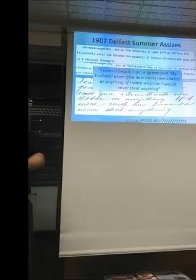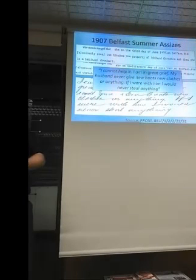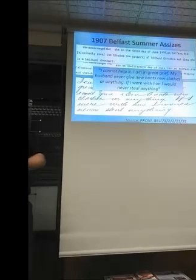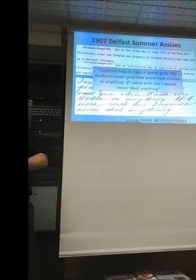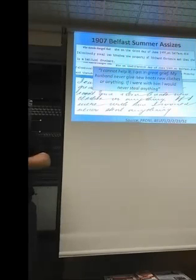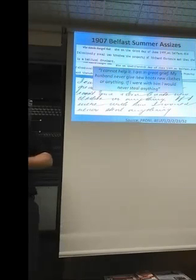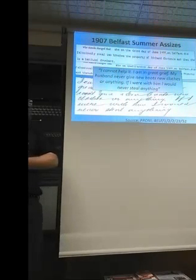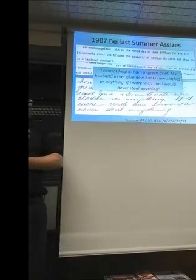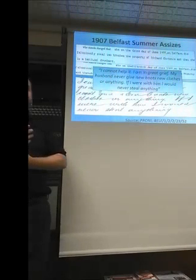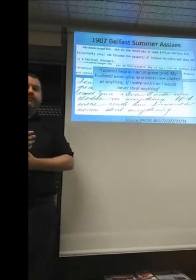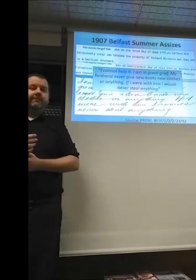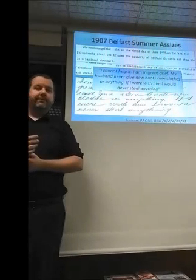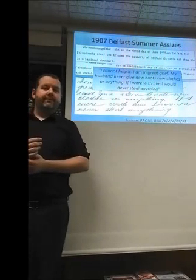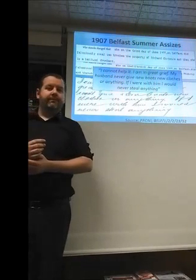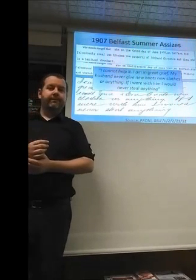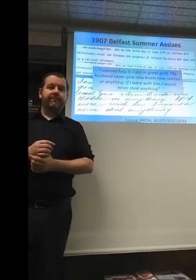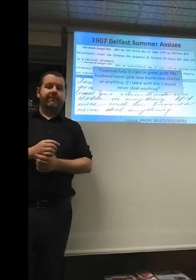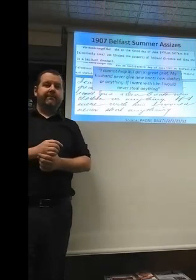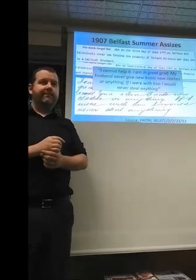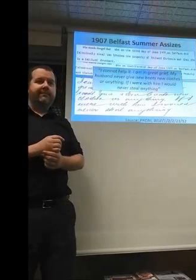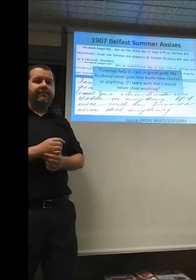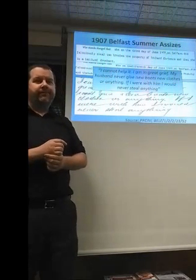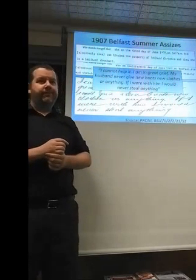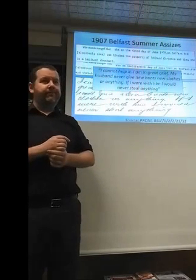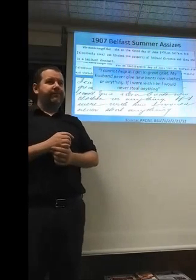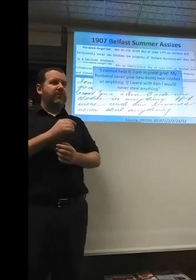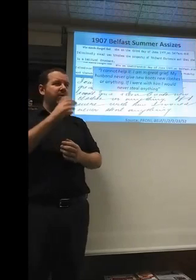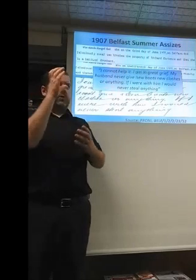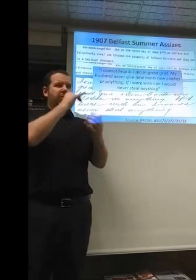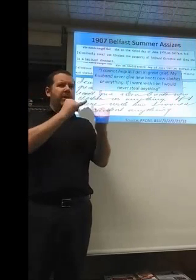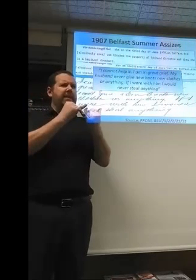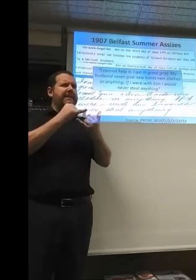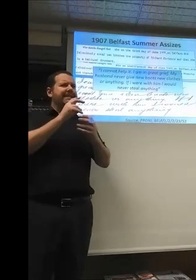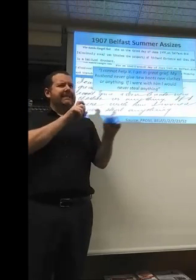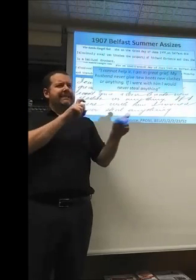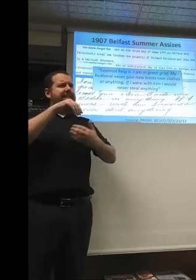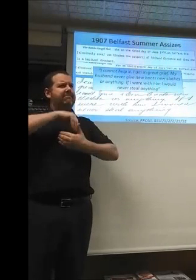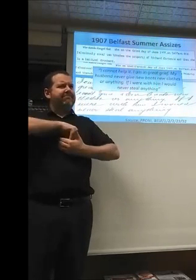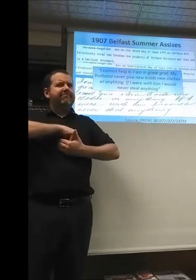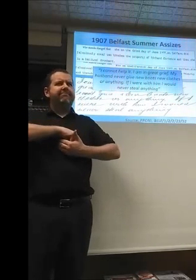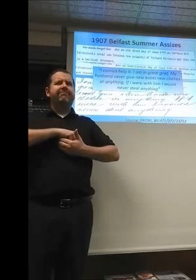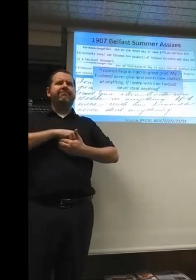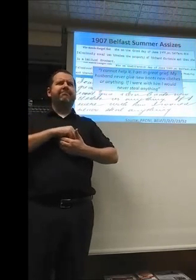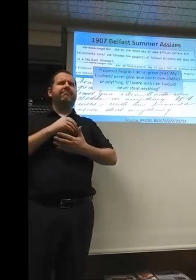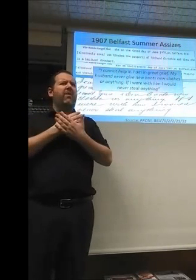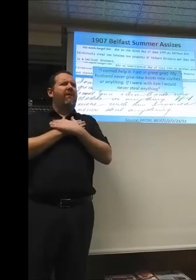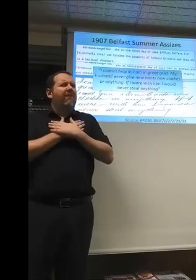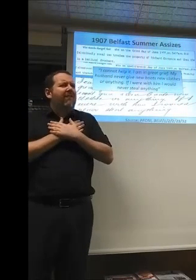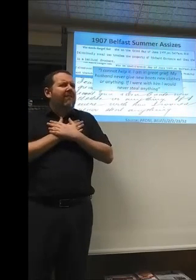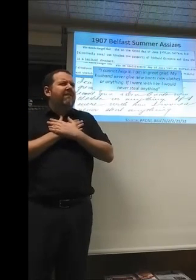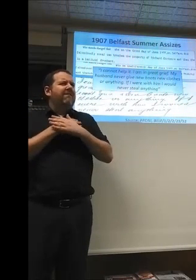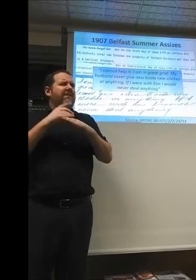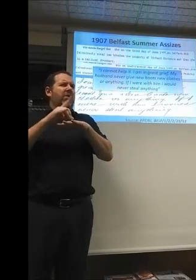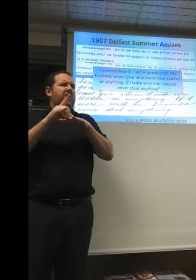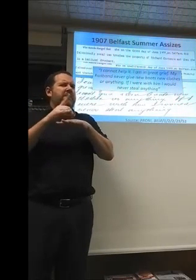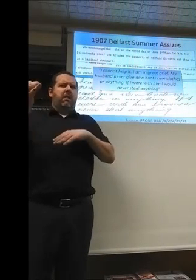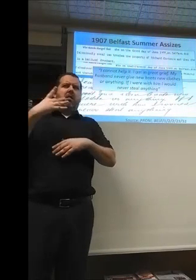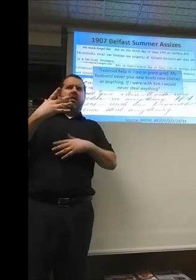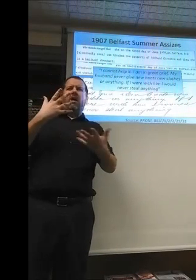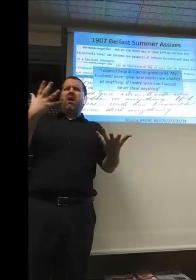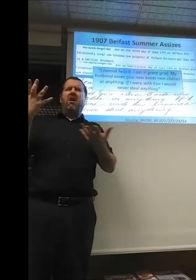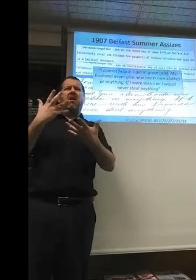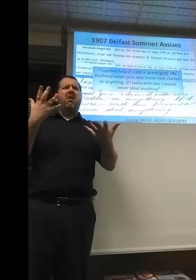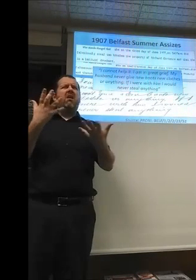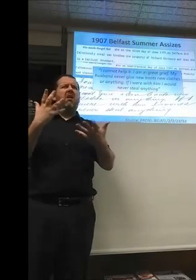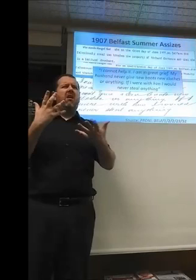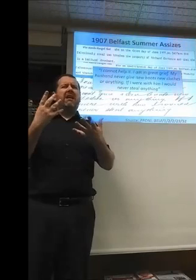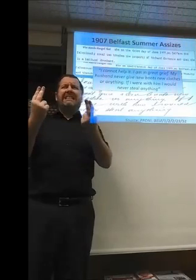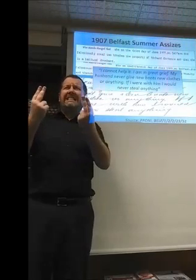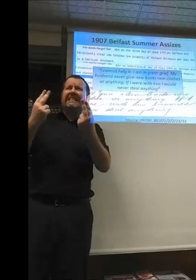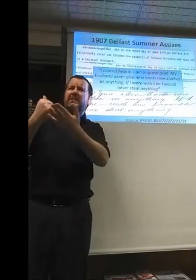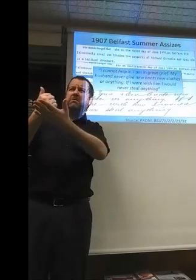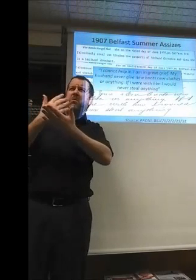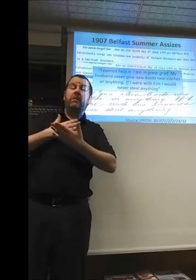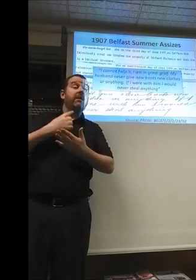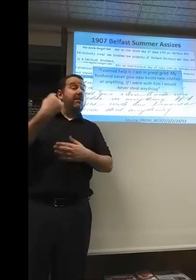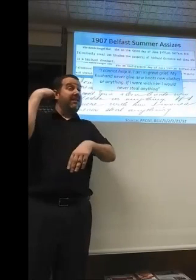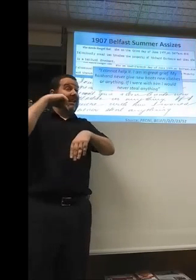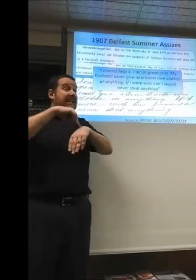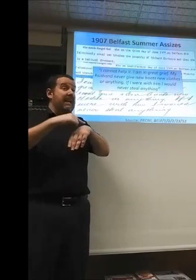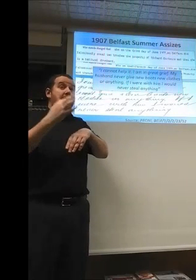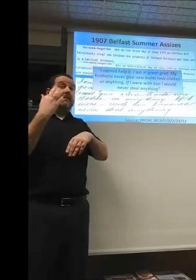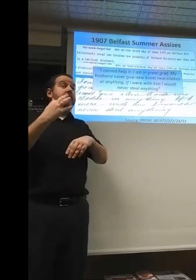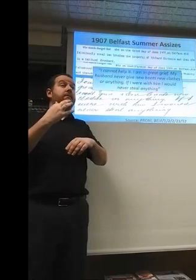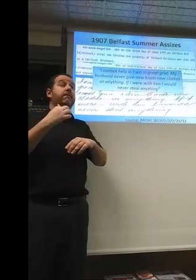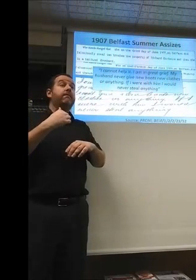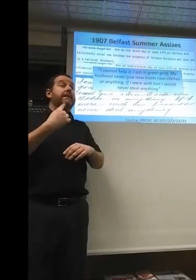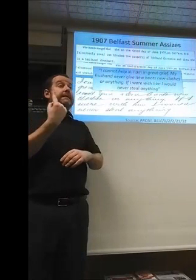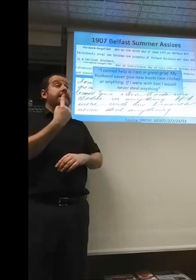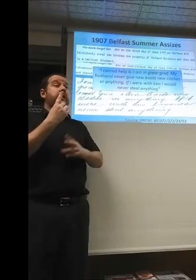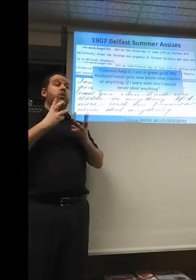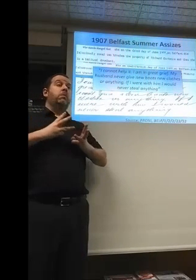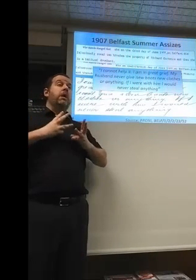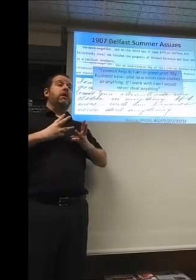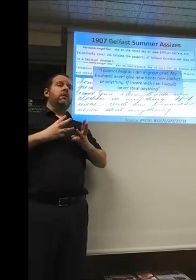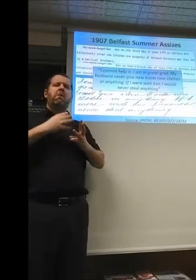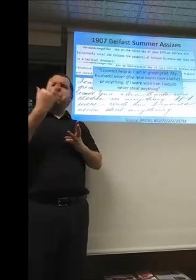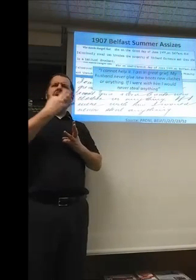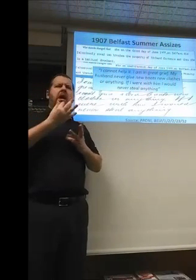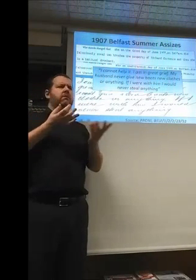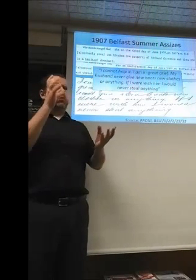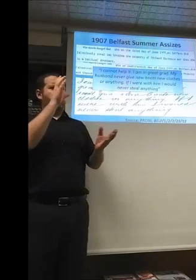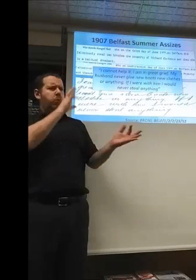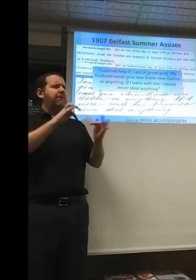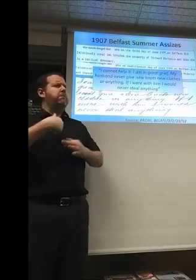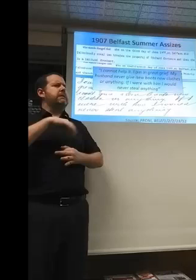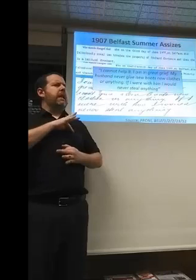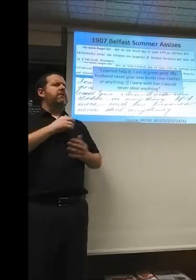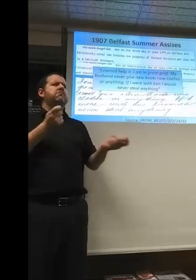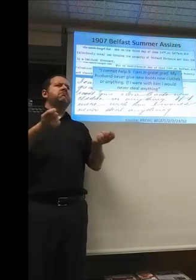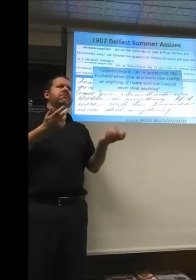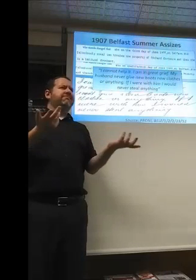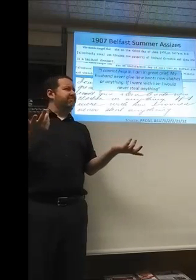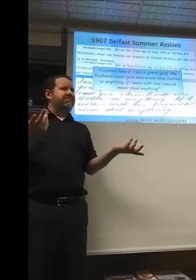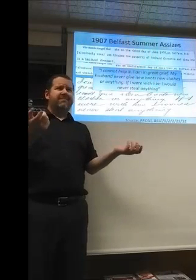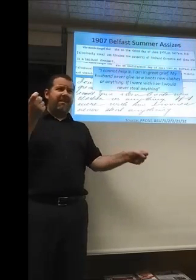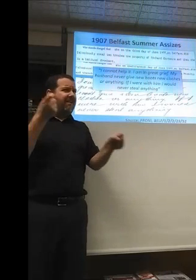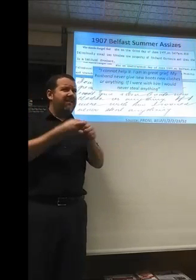But this girl this woman Joanna she was born in Kerry near Waterville in 1870 and she went